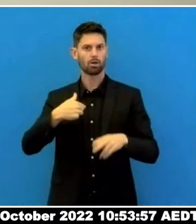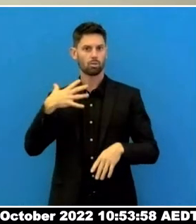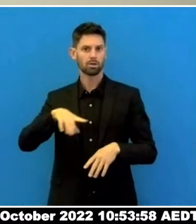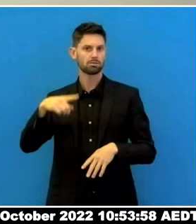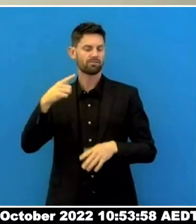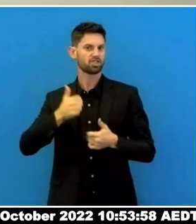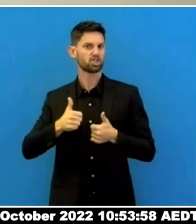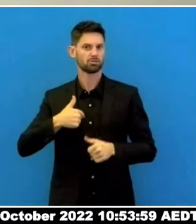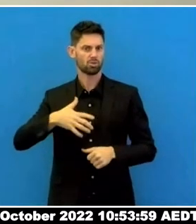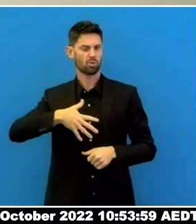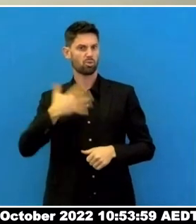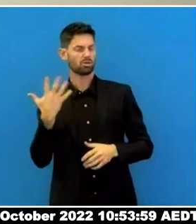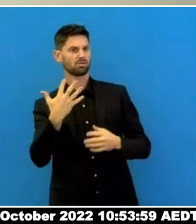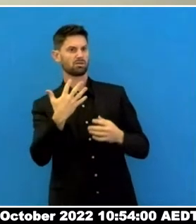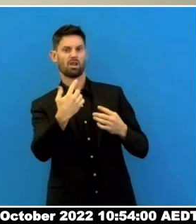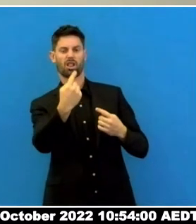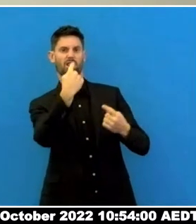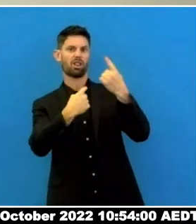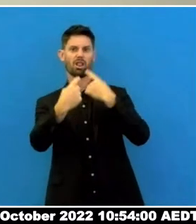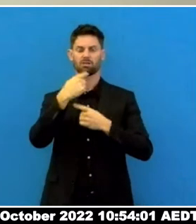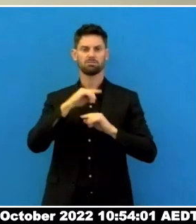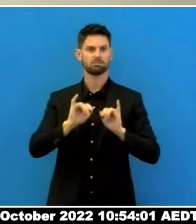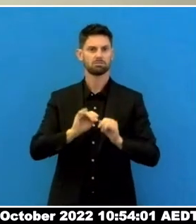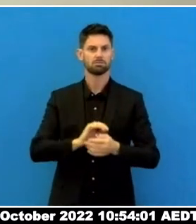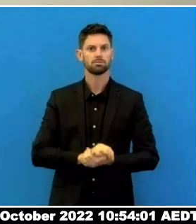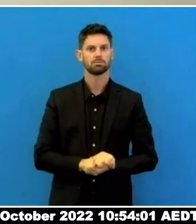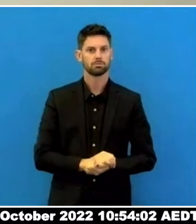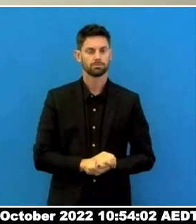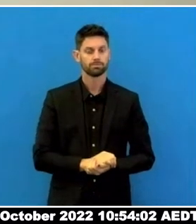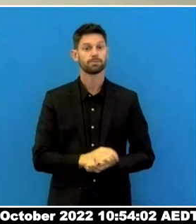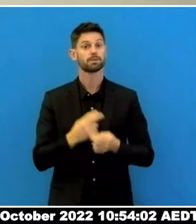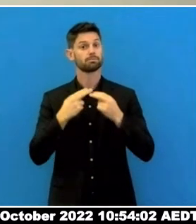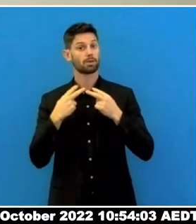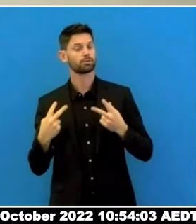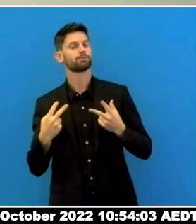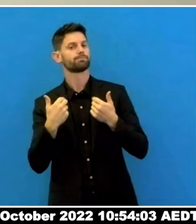"After this I was transferred to Nauru where I stayed until 2019.